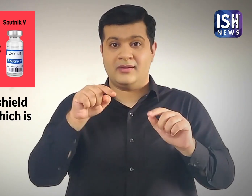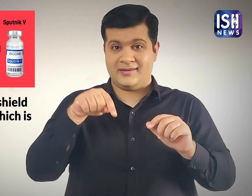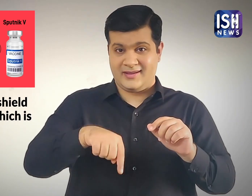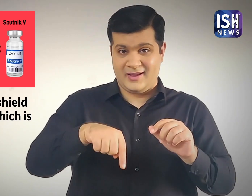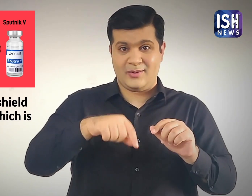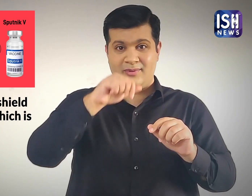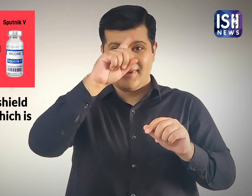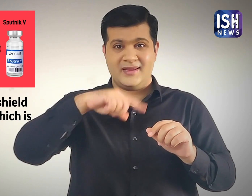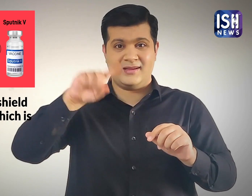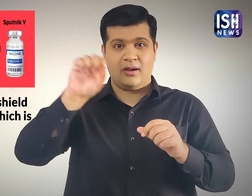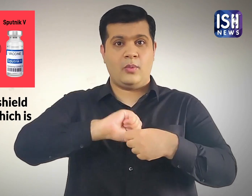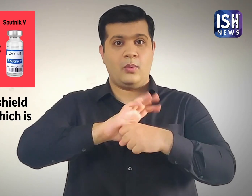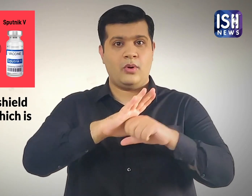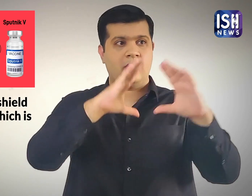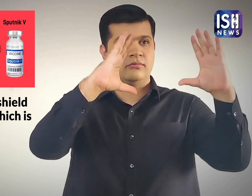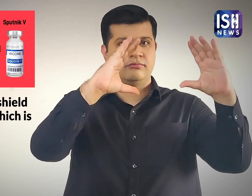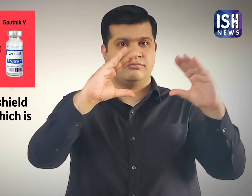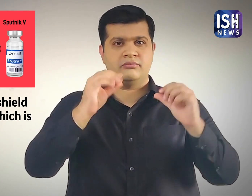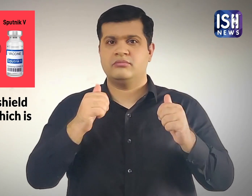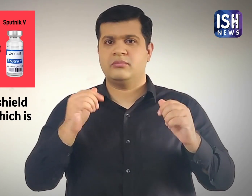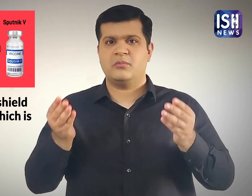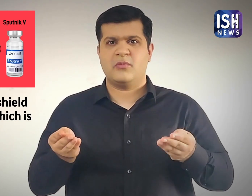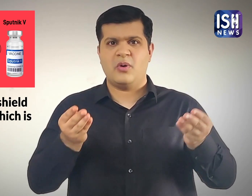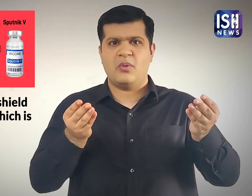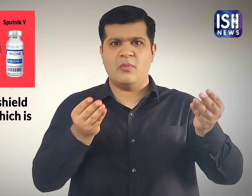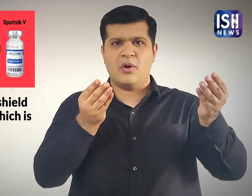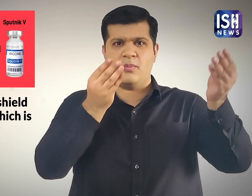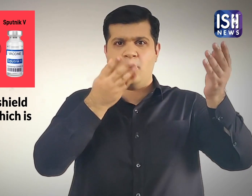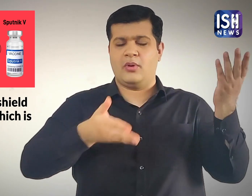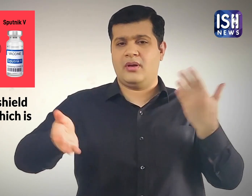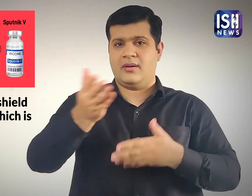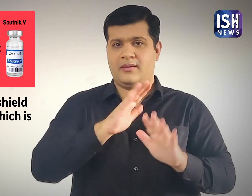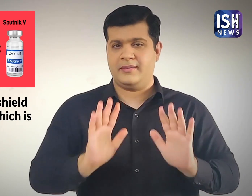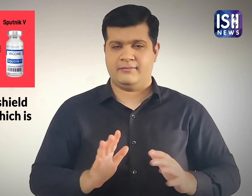However, cases are still on the rise.